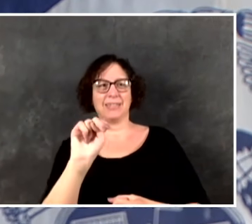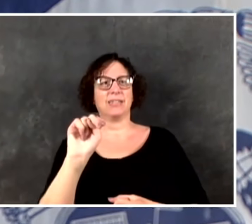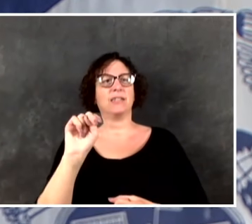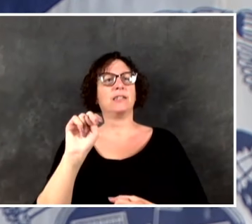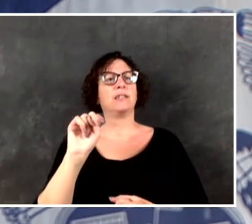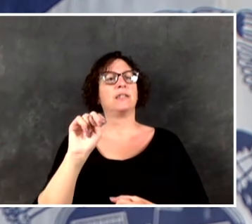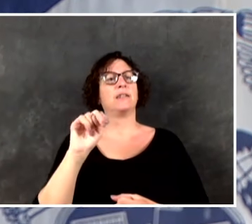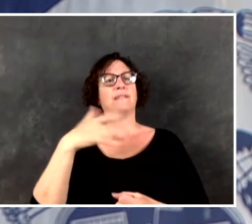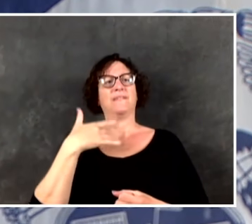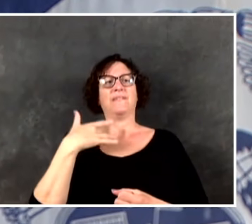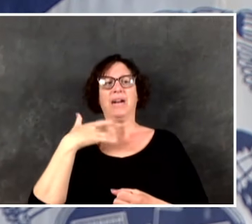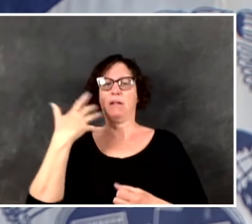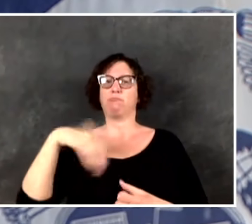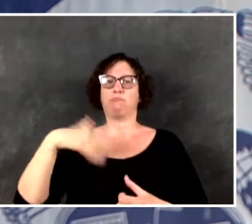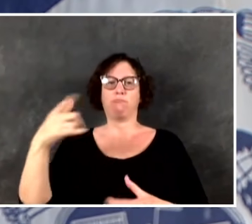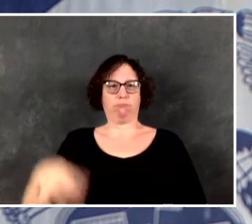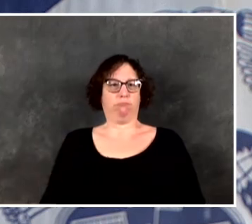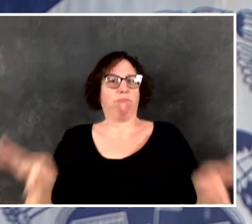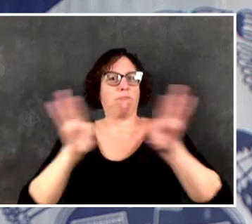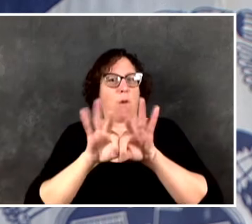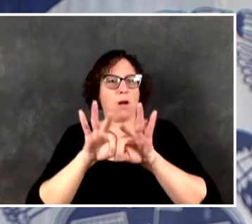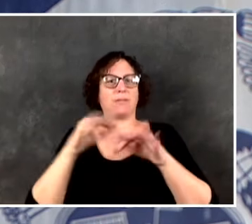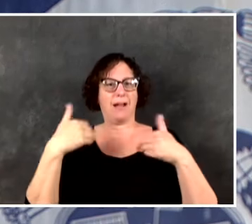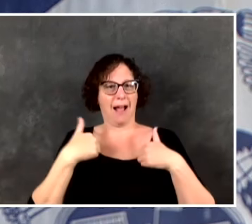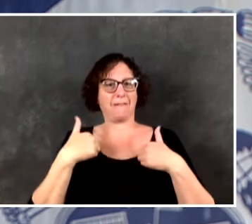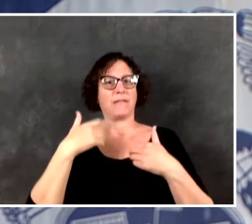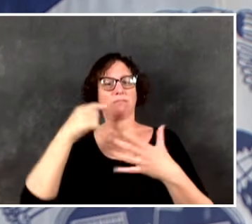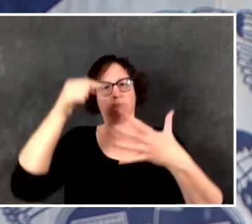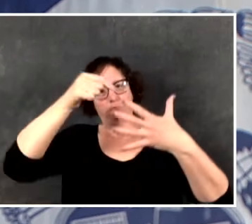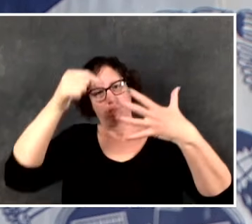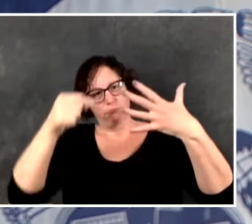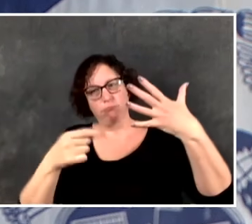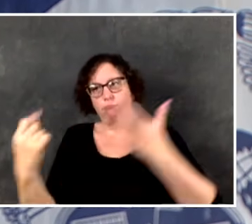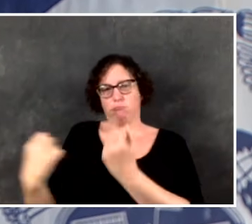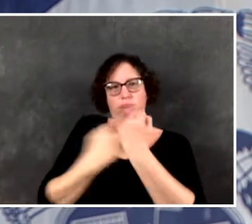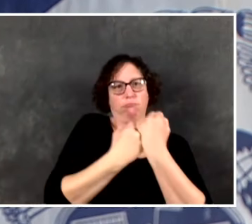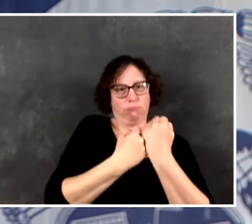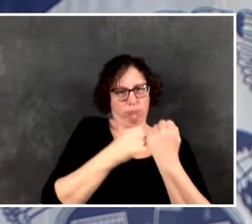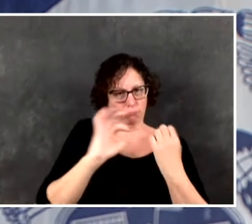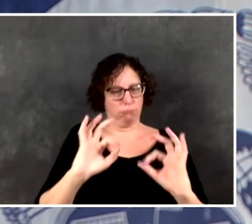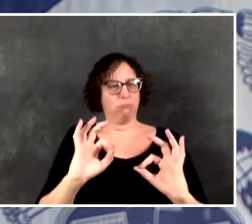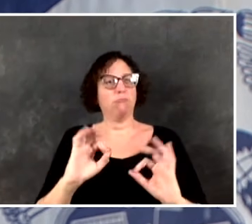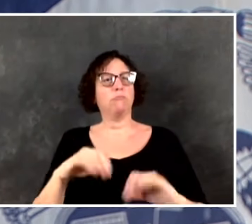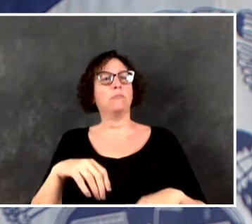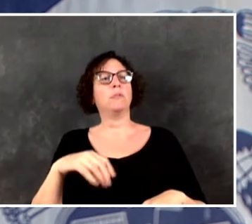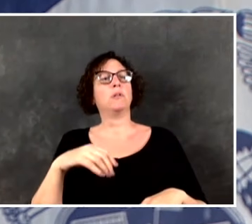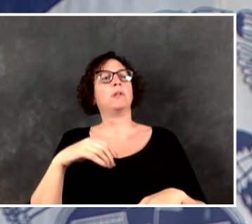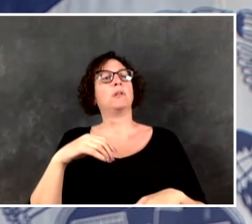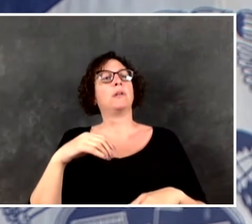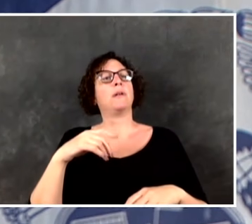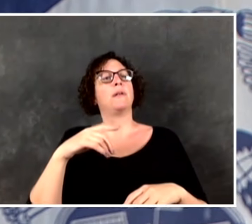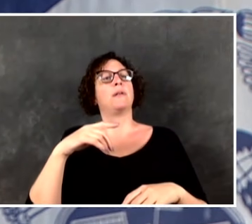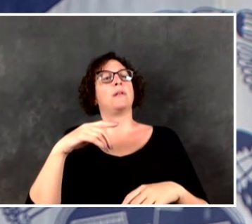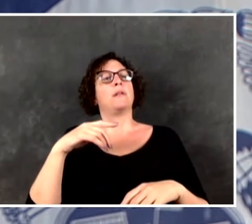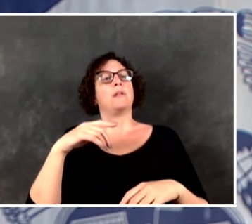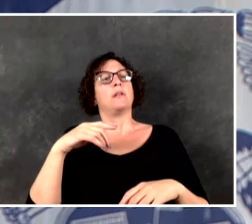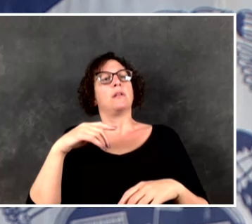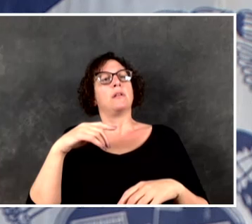THIS COULD BE CRUCIAL AT THIS MOMENT. WE HAVE TO MISTAKE SURE EVERY PART OF THE GOVERNMENTS I COORDINATED IN ADDRESSING THE IMMEDIAE T ISDPARITIES.